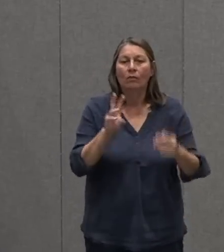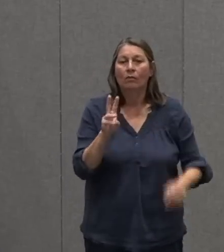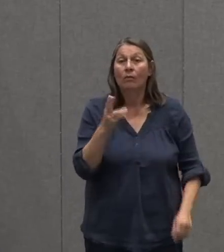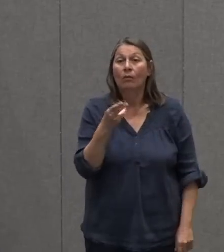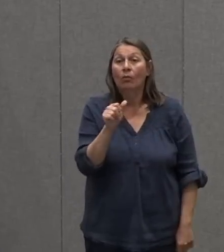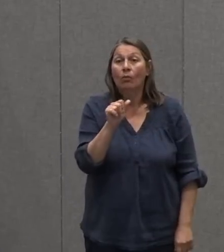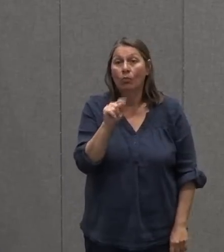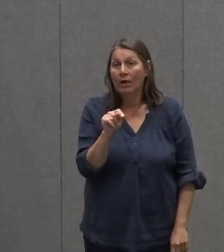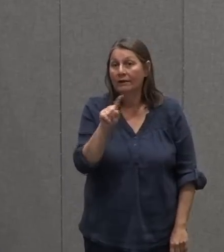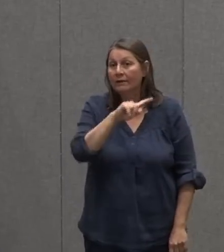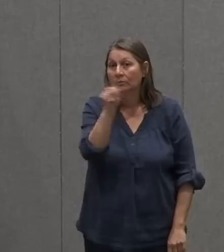What was in the balloon?